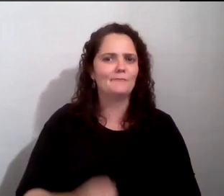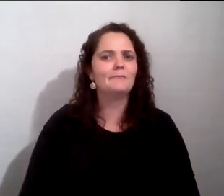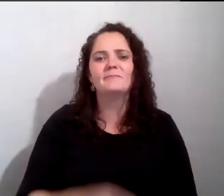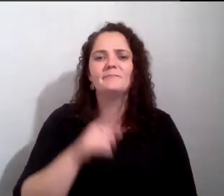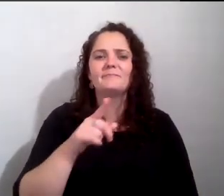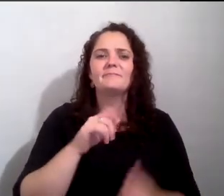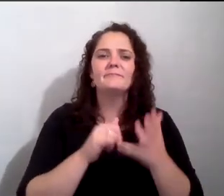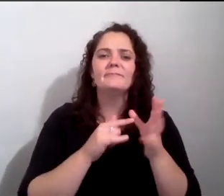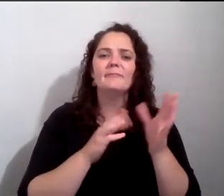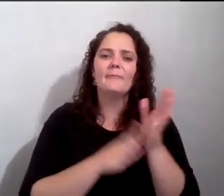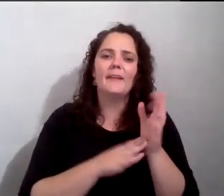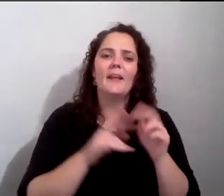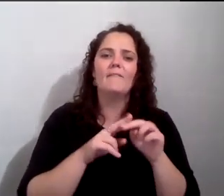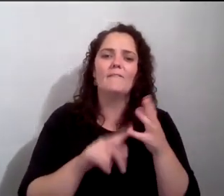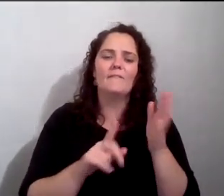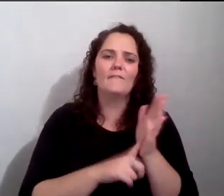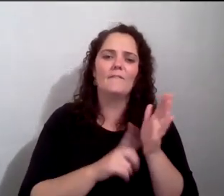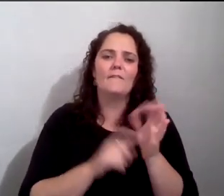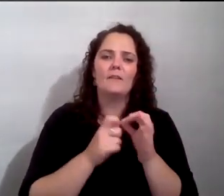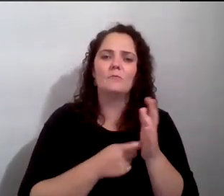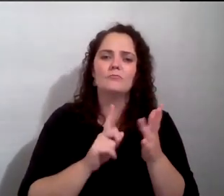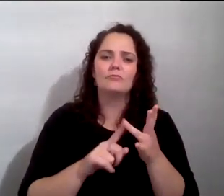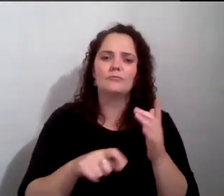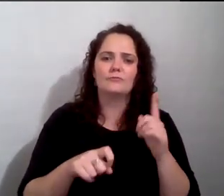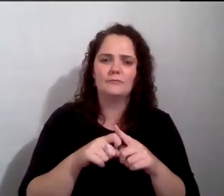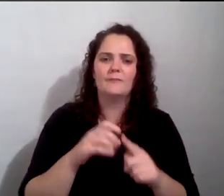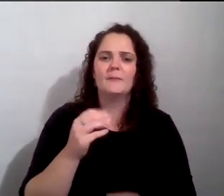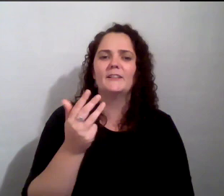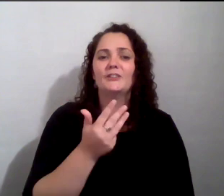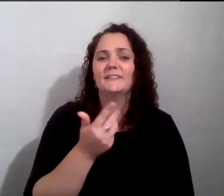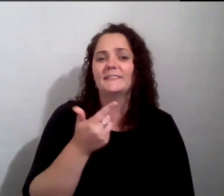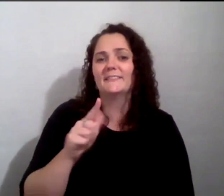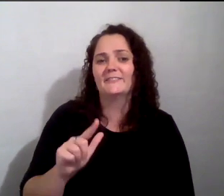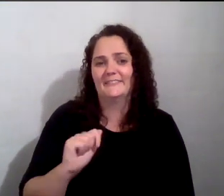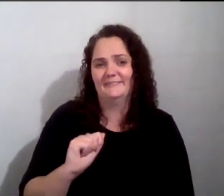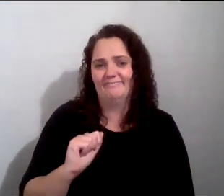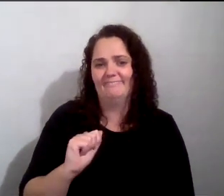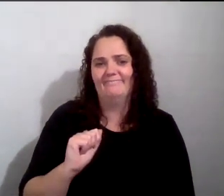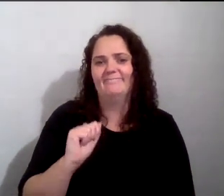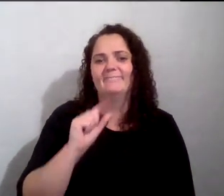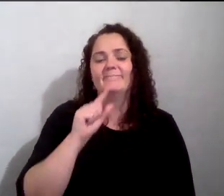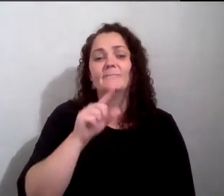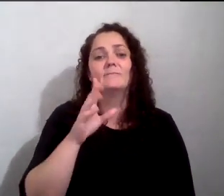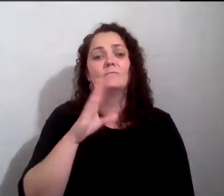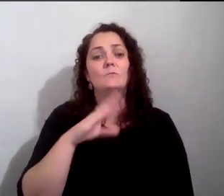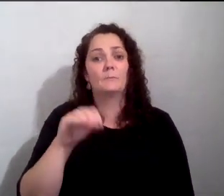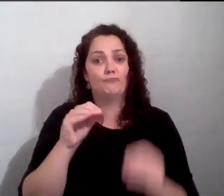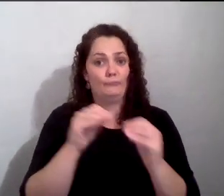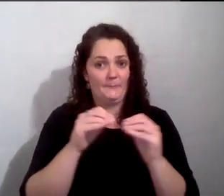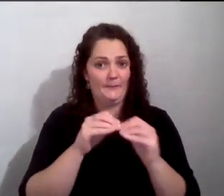Fullbrook's portrait of Ernestine Hill from 1970. Ernestine Hill was Brisbane-born and